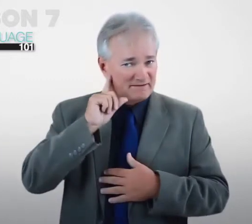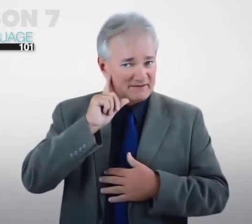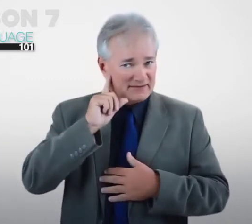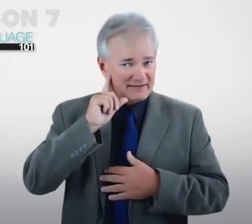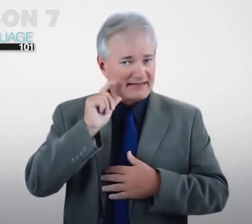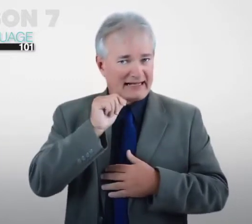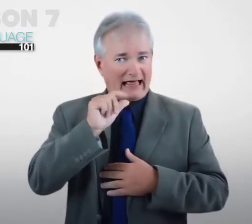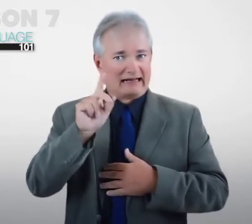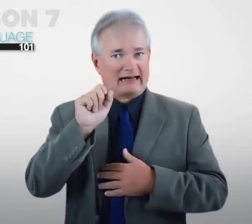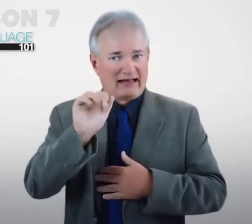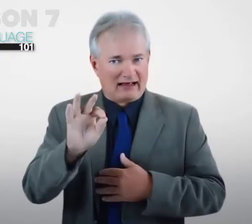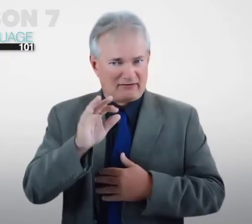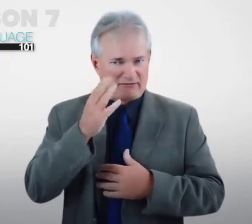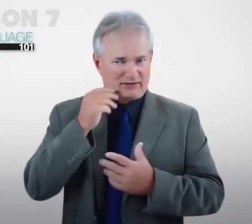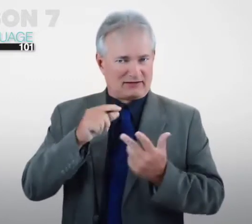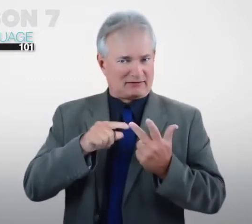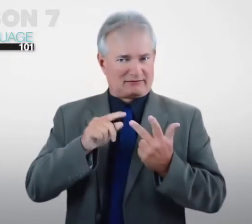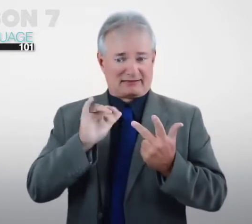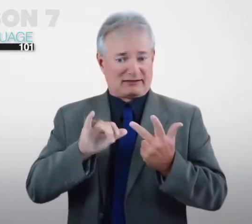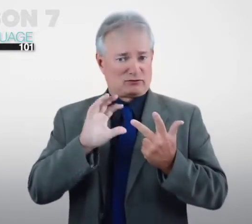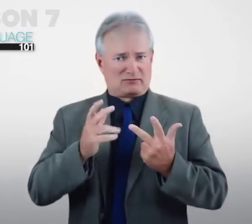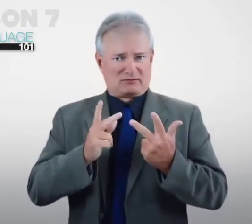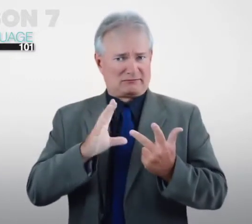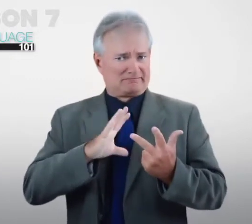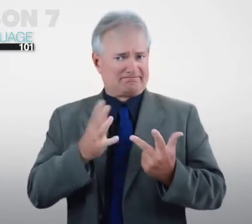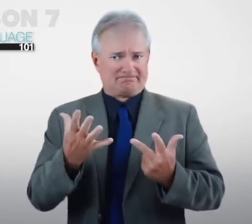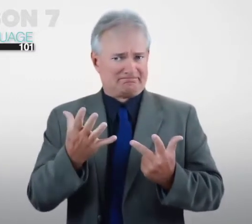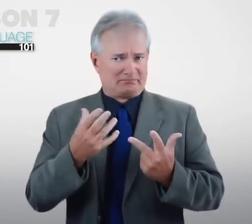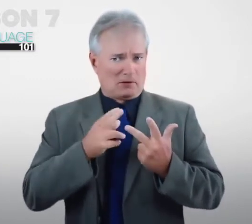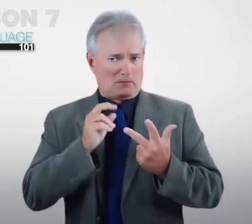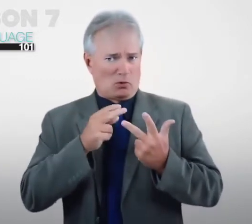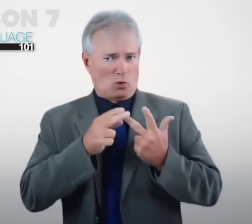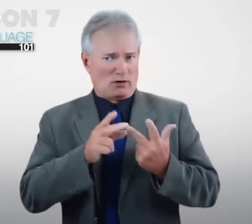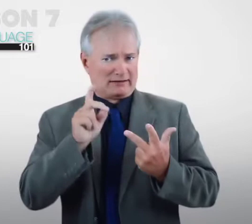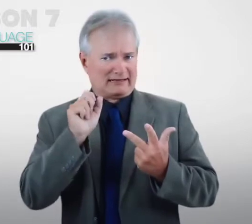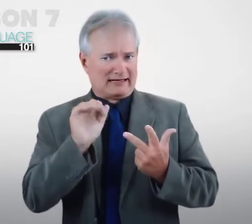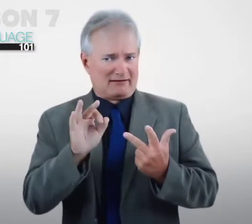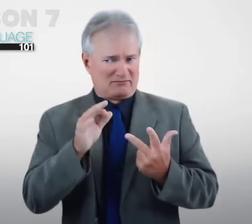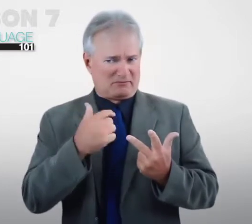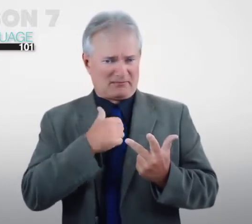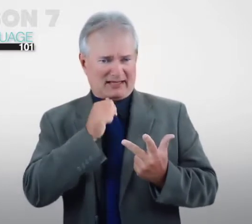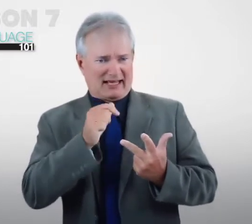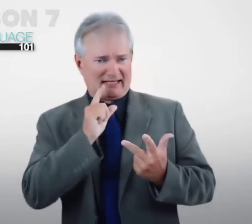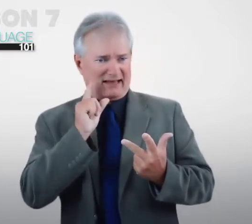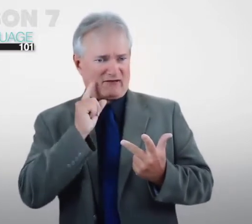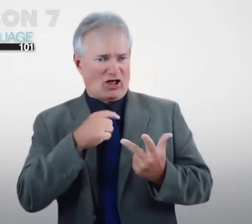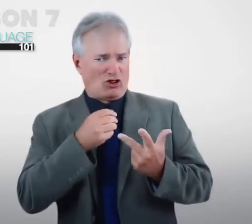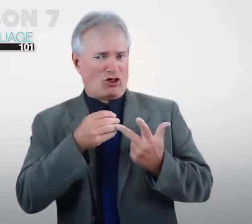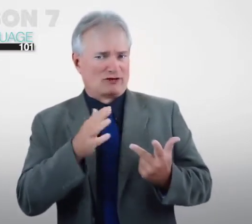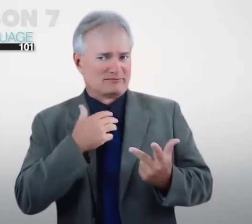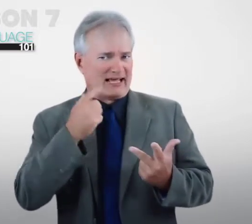they prefer to be called late deaf, not deaf because they don't associate themselves with other deaf people.